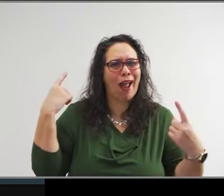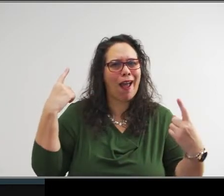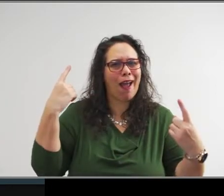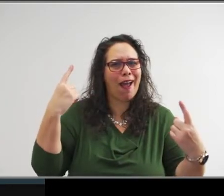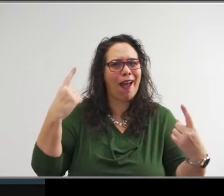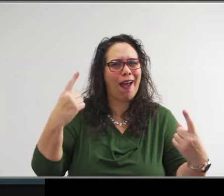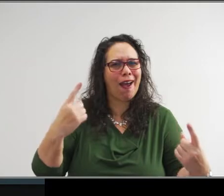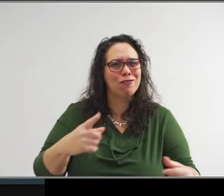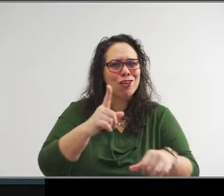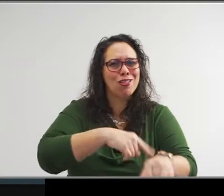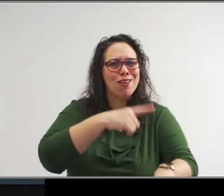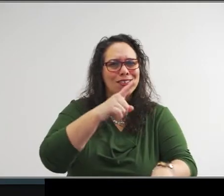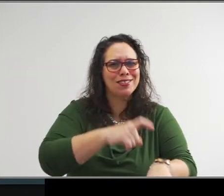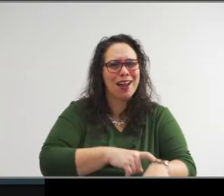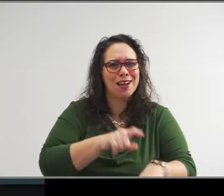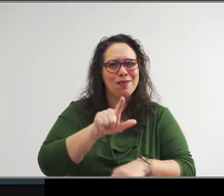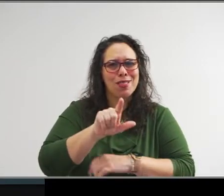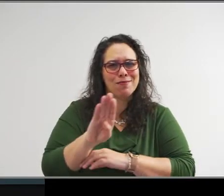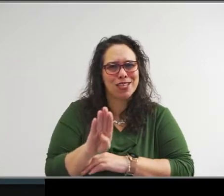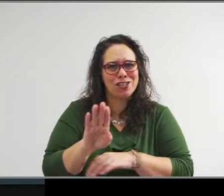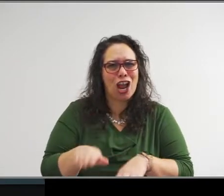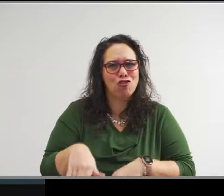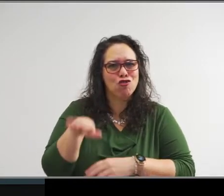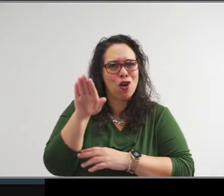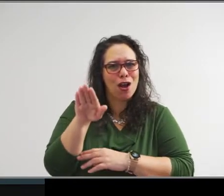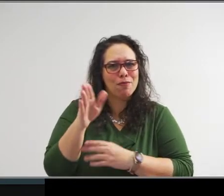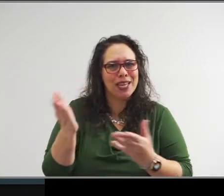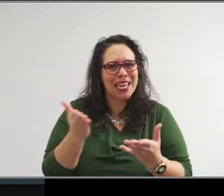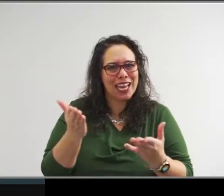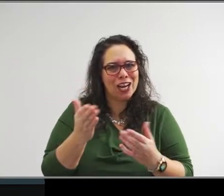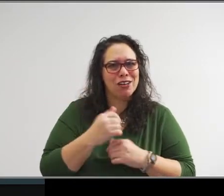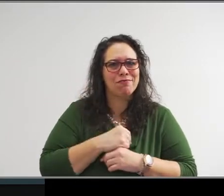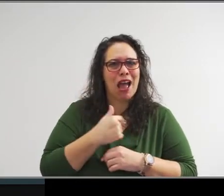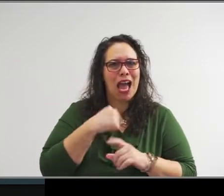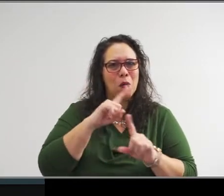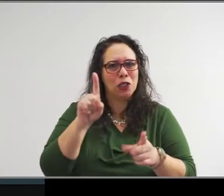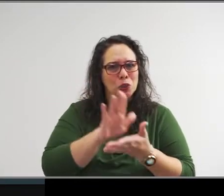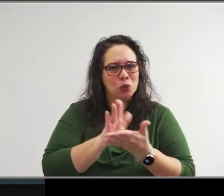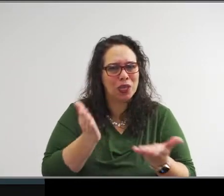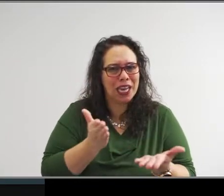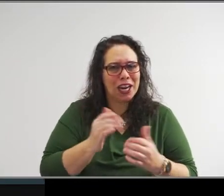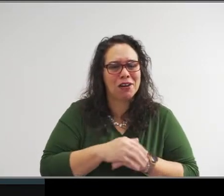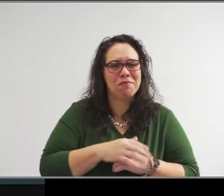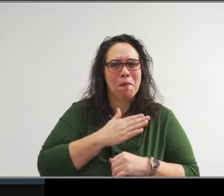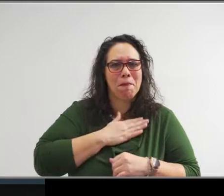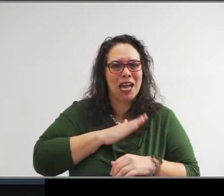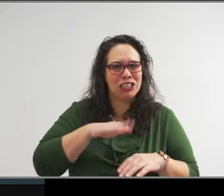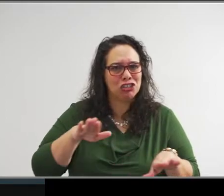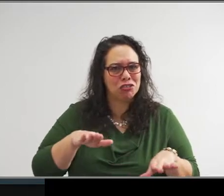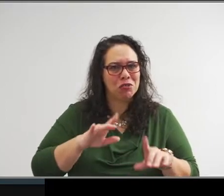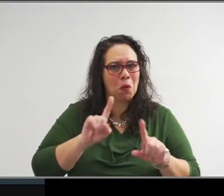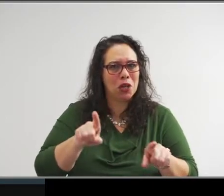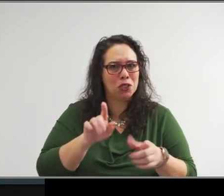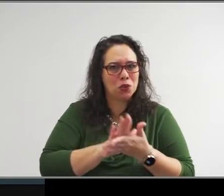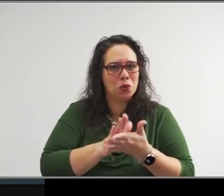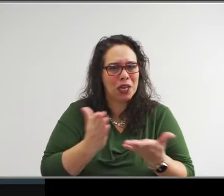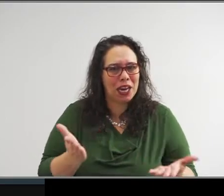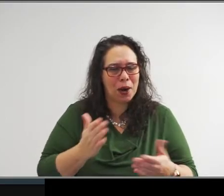I grew up here. I went to school here. Kids are in school here. I have grandkids in school here now. And I have in particular